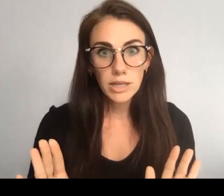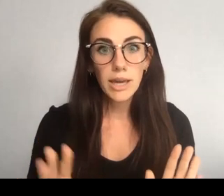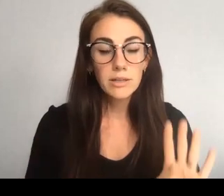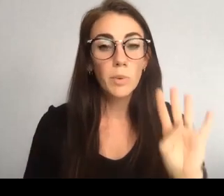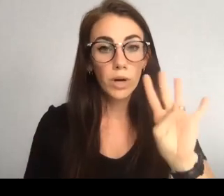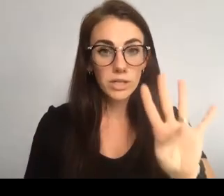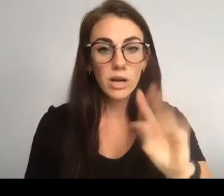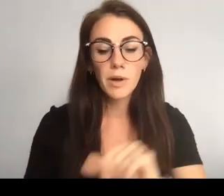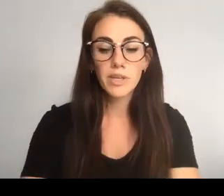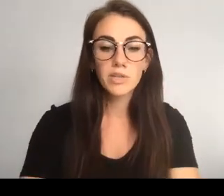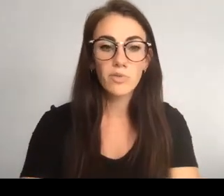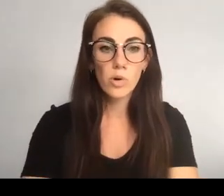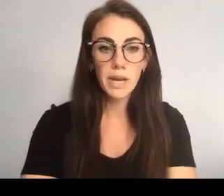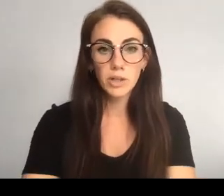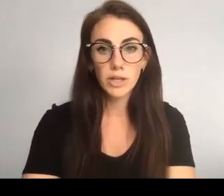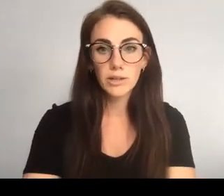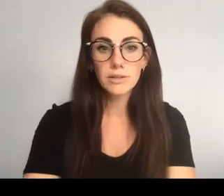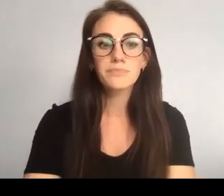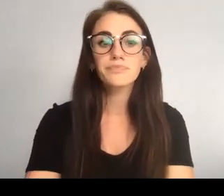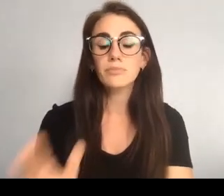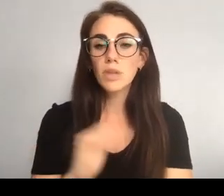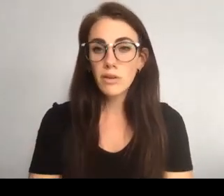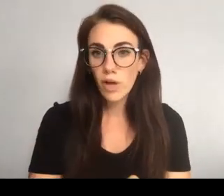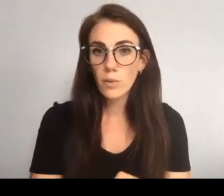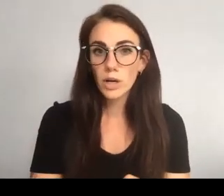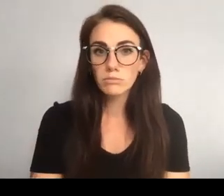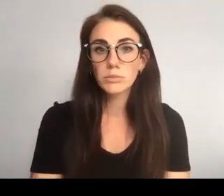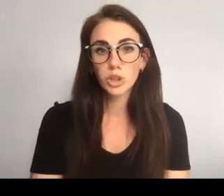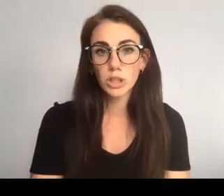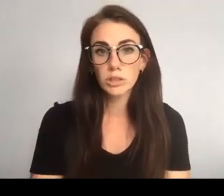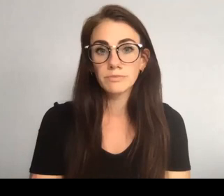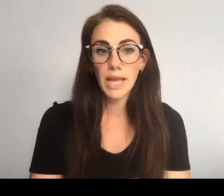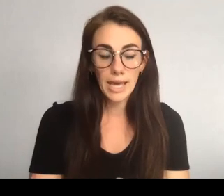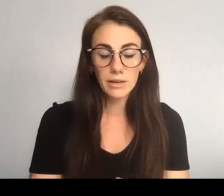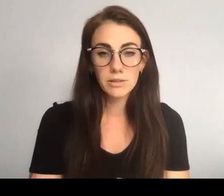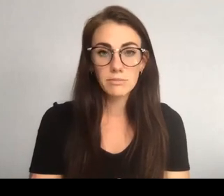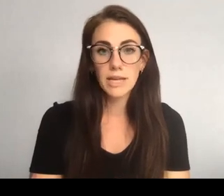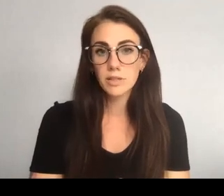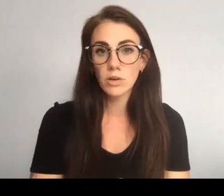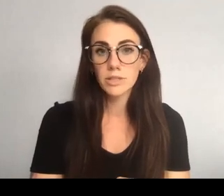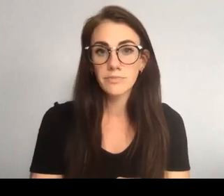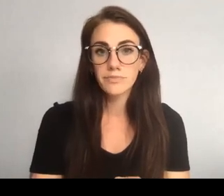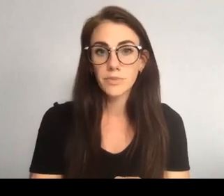in cakes but we're going to talk about these 4 main ingredients; Flour, sugar, eggs and salt.